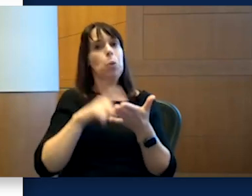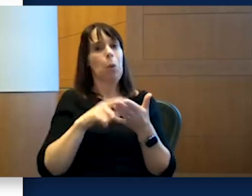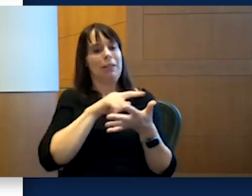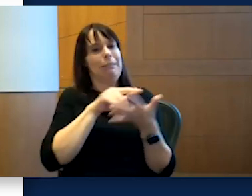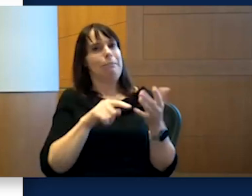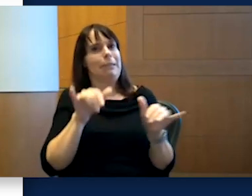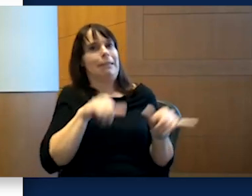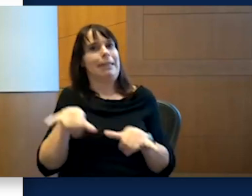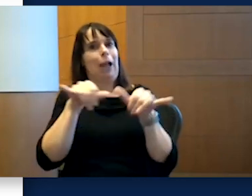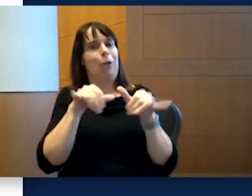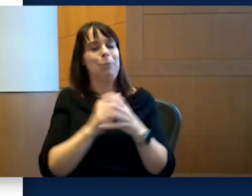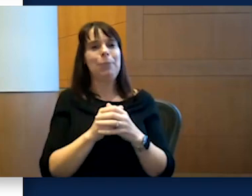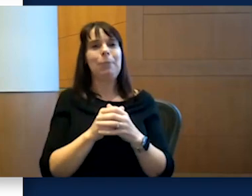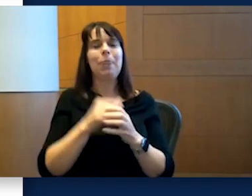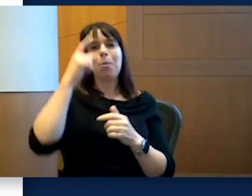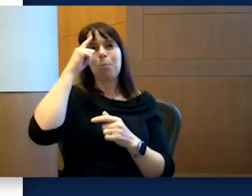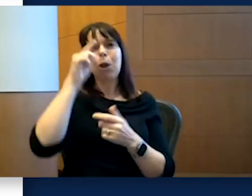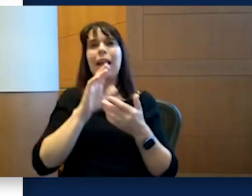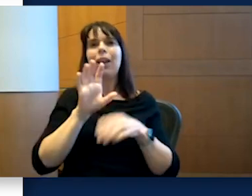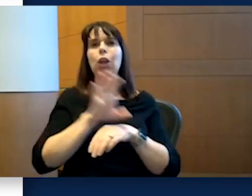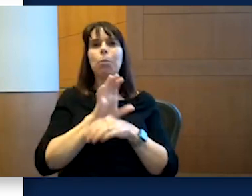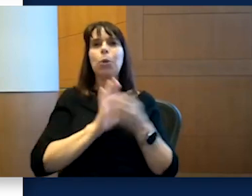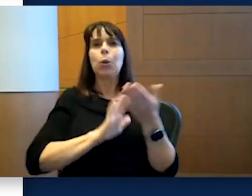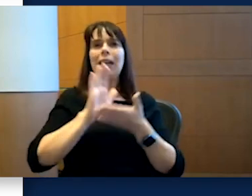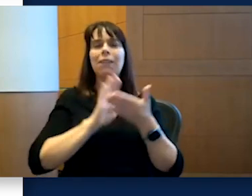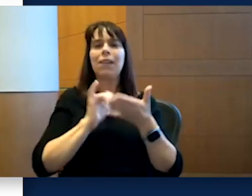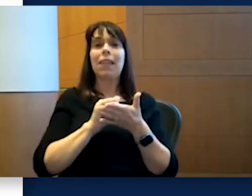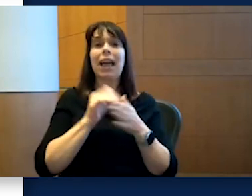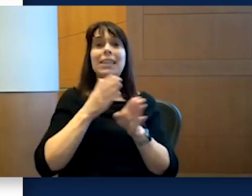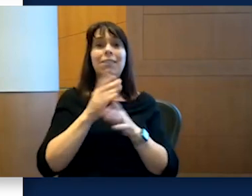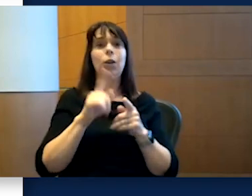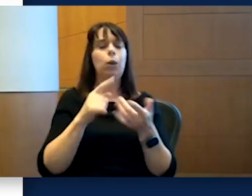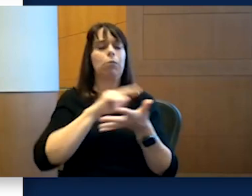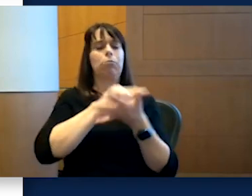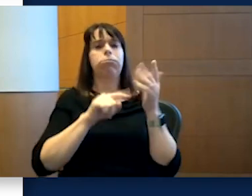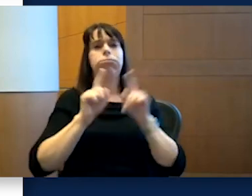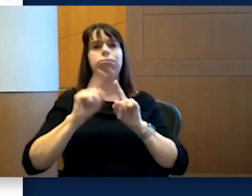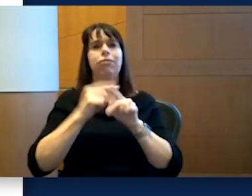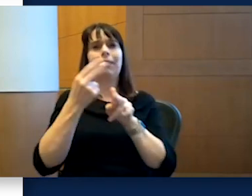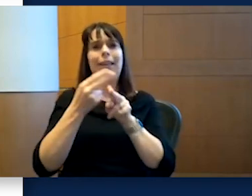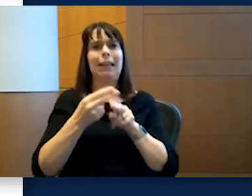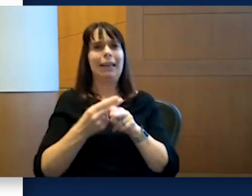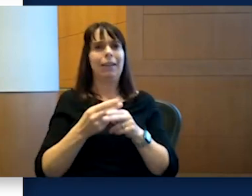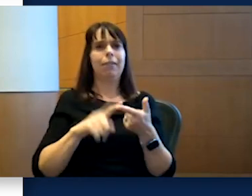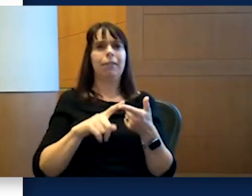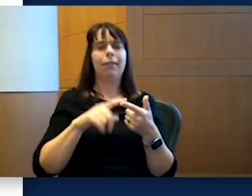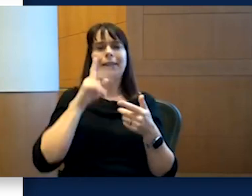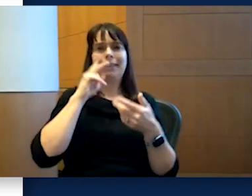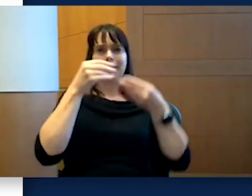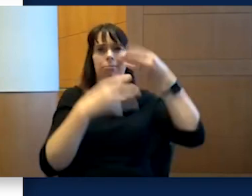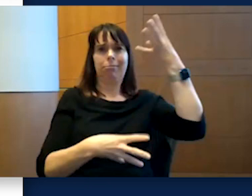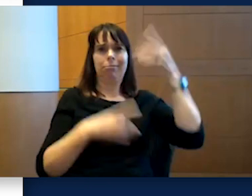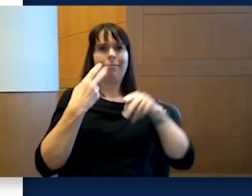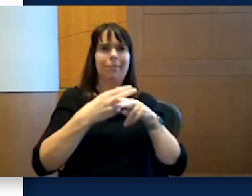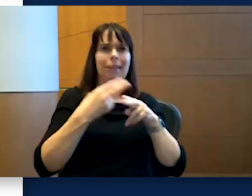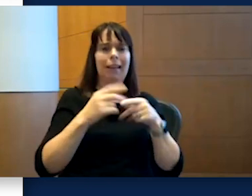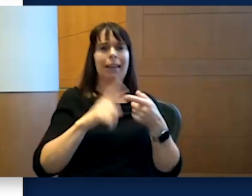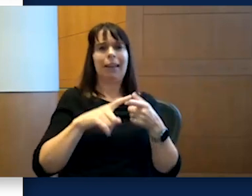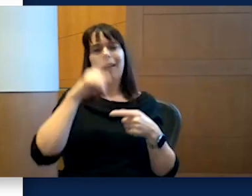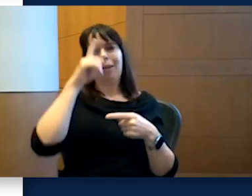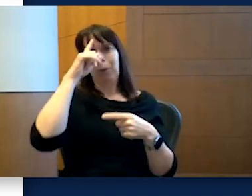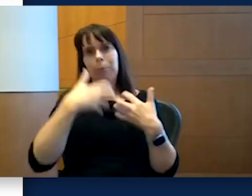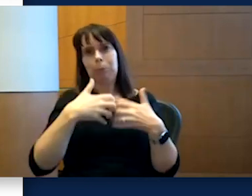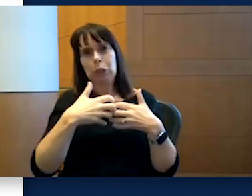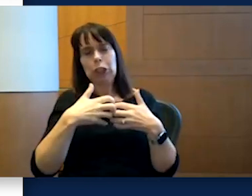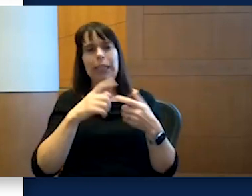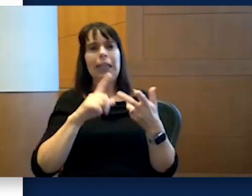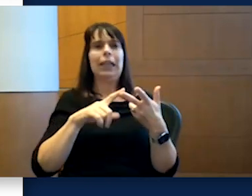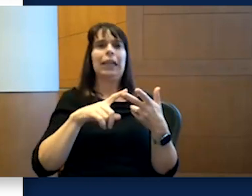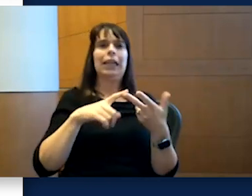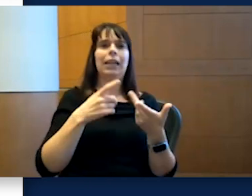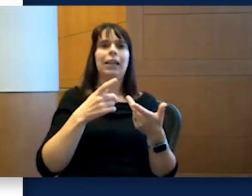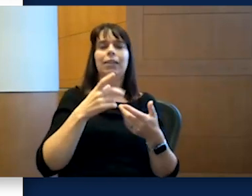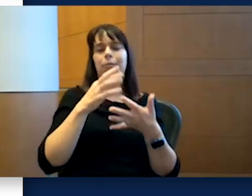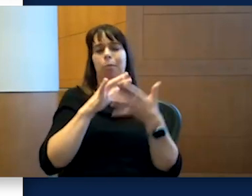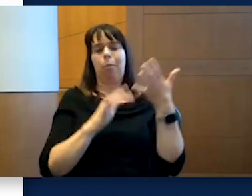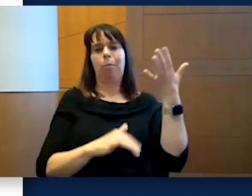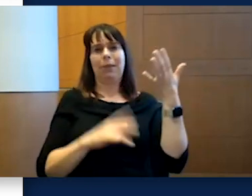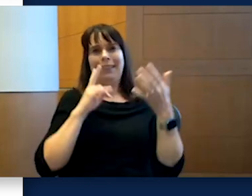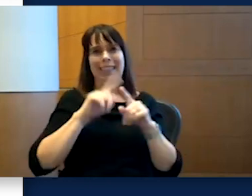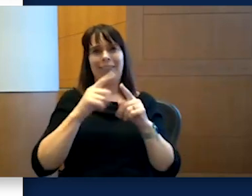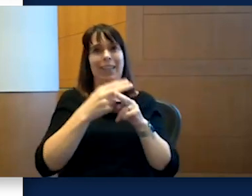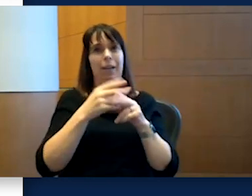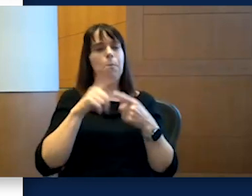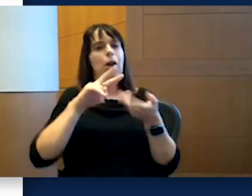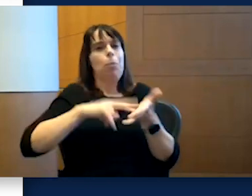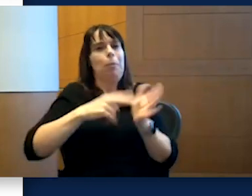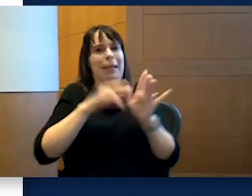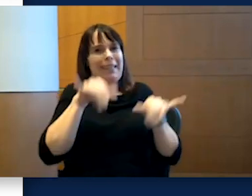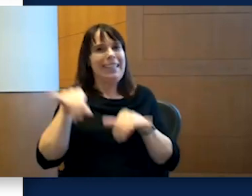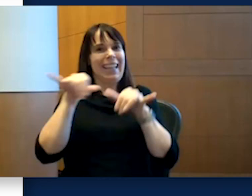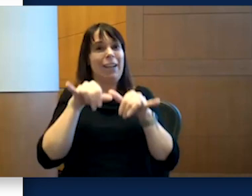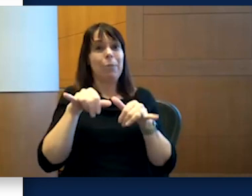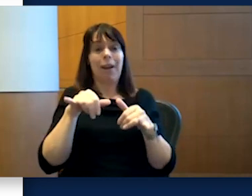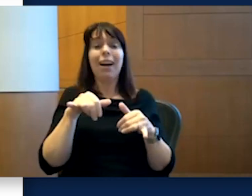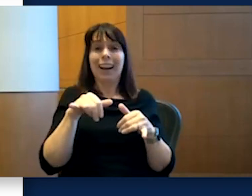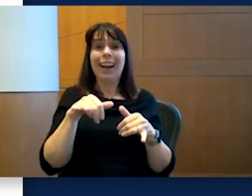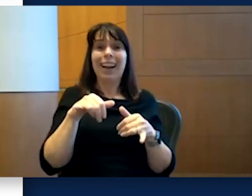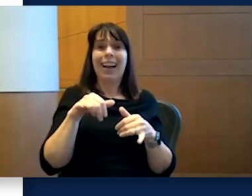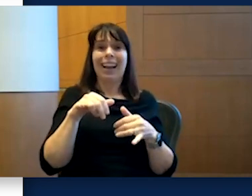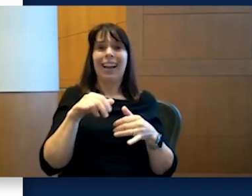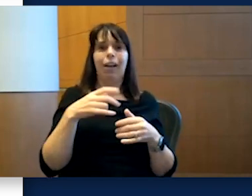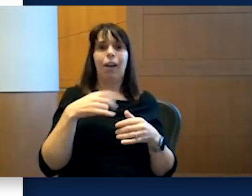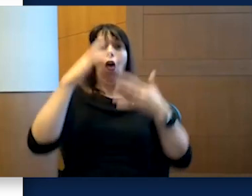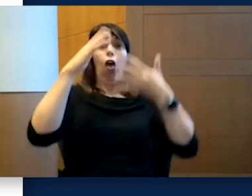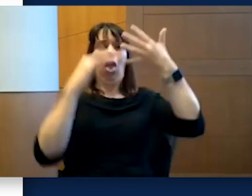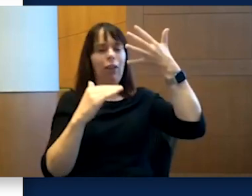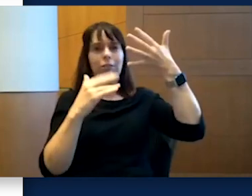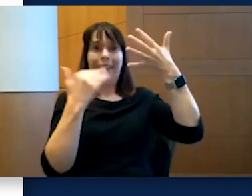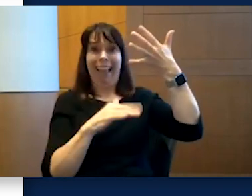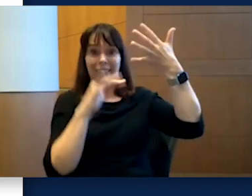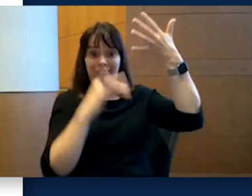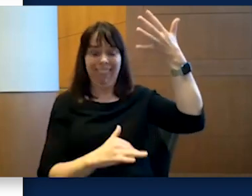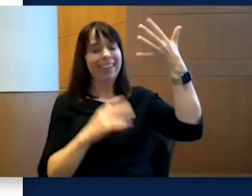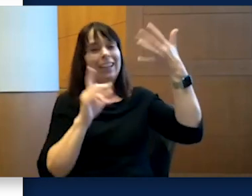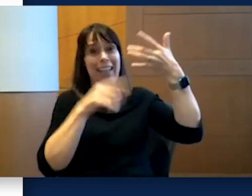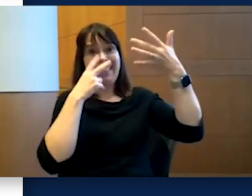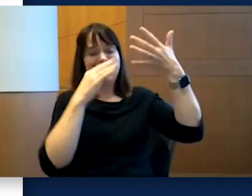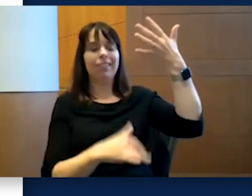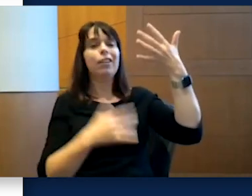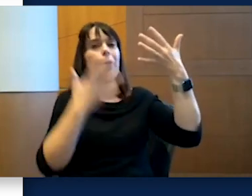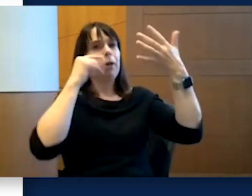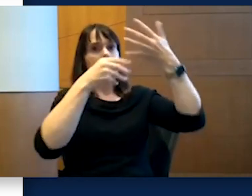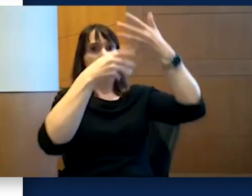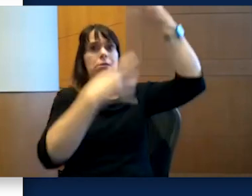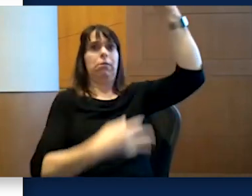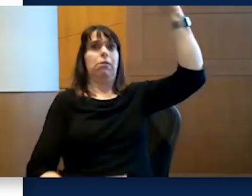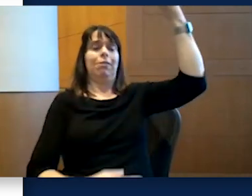This is a feel with too many names. It can be brain-computer interfaces, brain-machine interfaces, and so on. And, yes, it is intentionally halfway cut off on the bottom of the screen, because the list just keeps going.